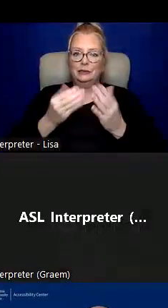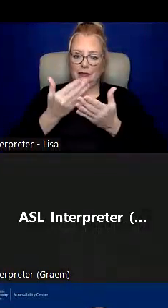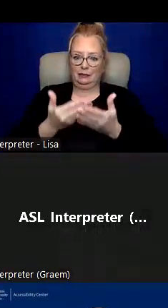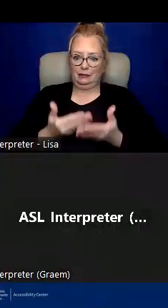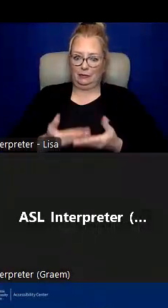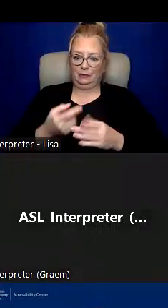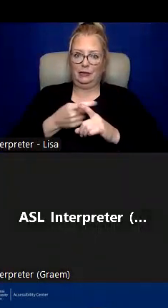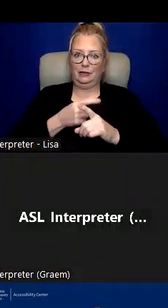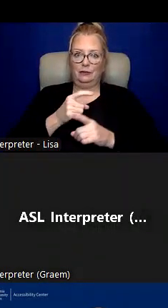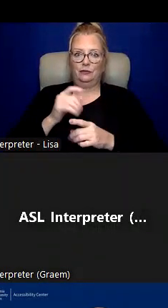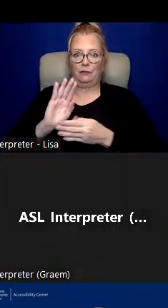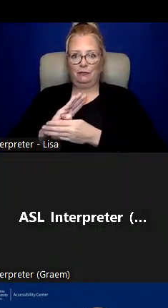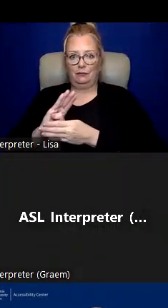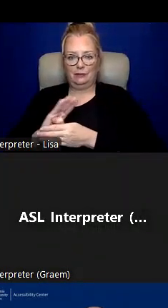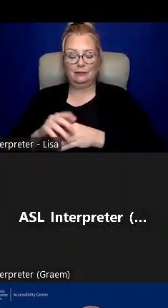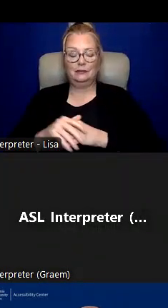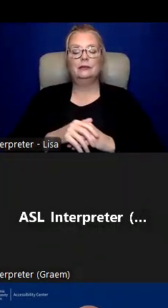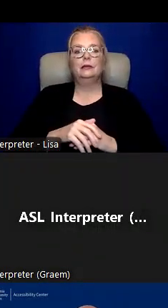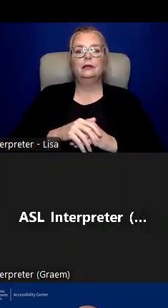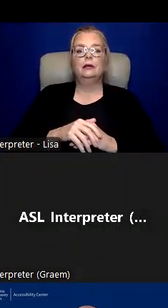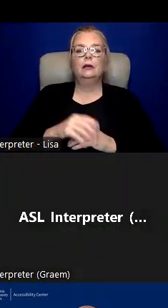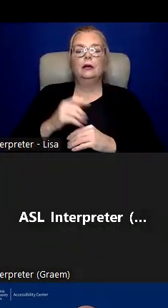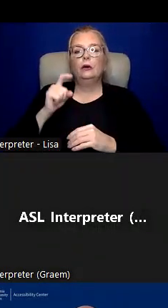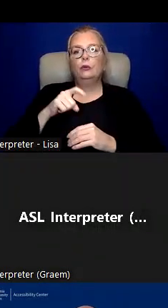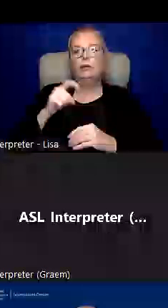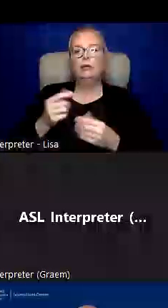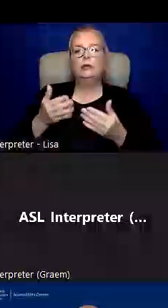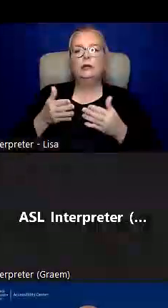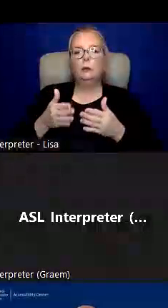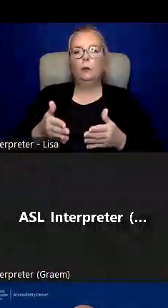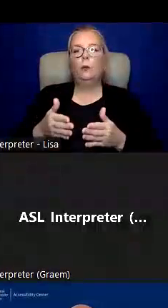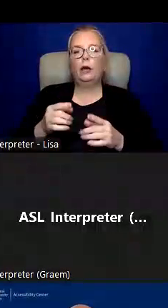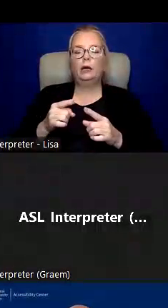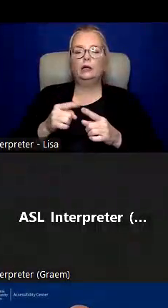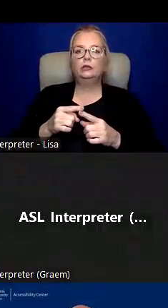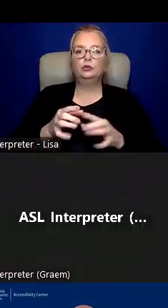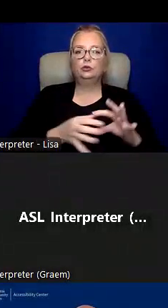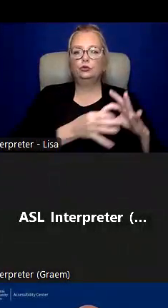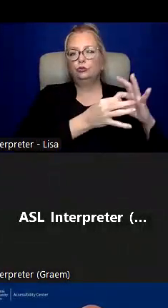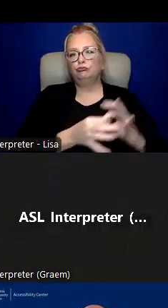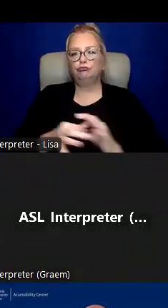We also needed a way to triage purchases to better focus our efforts, meaning